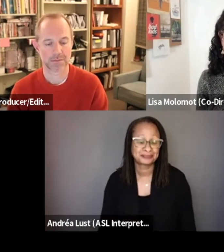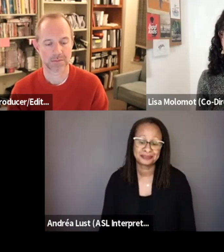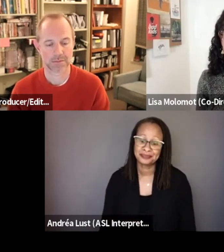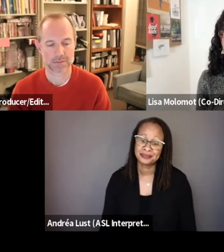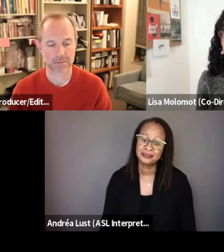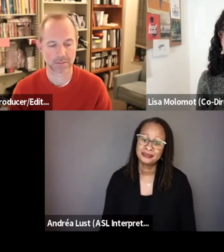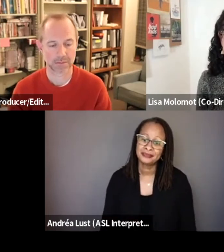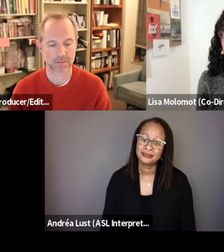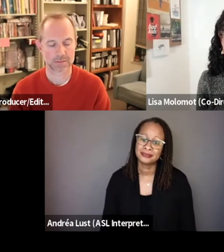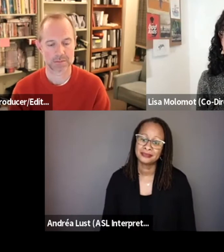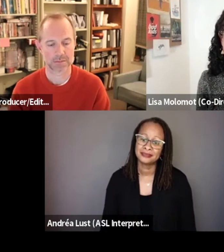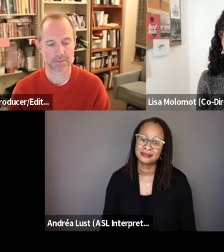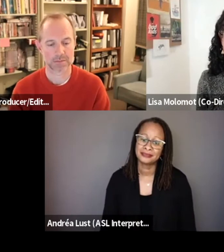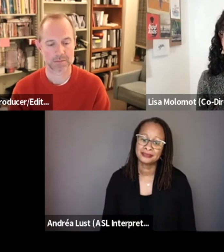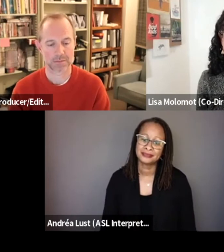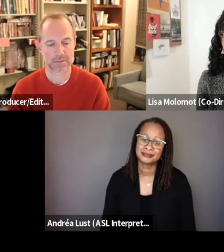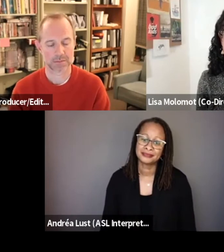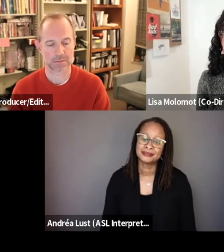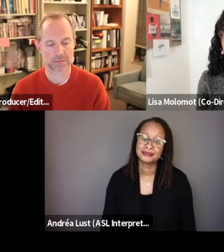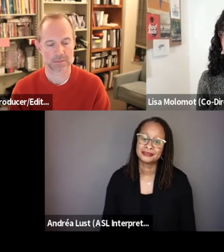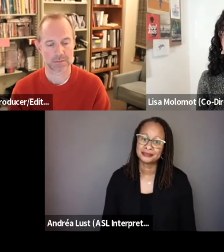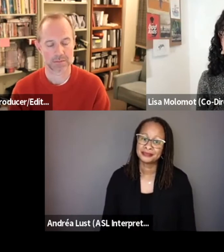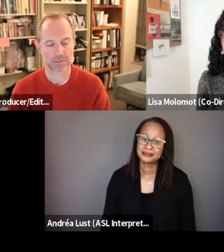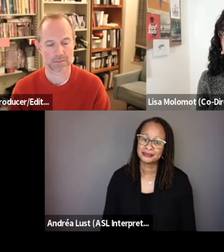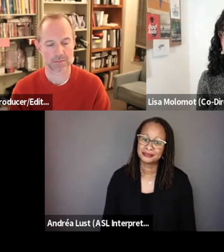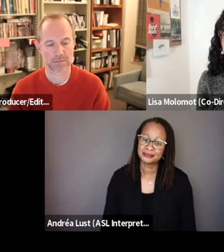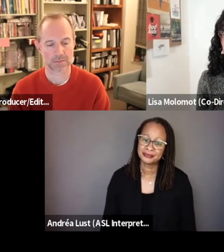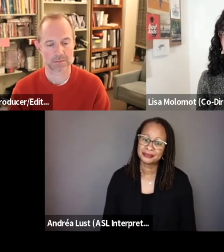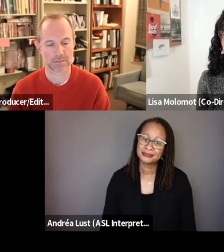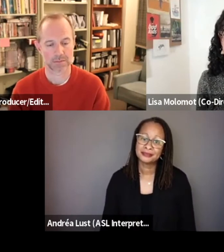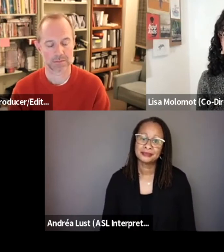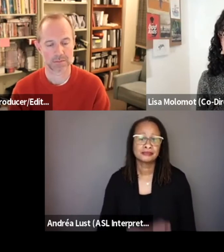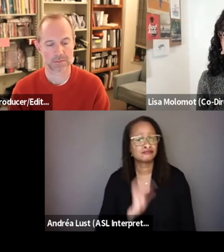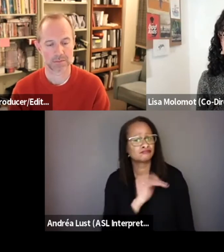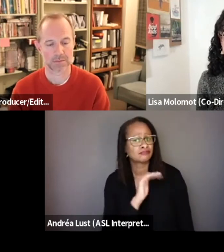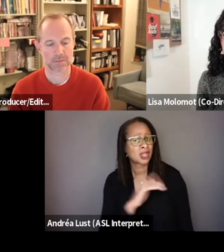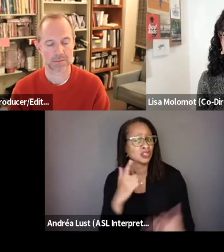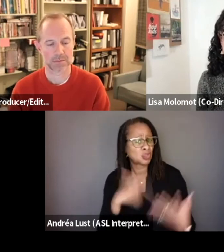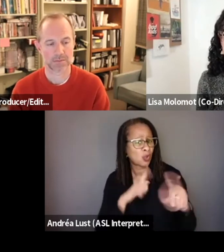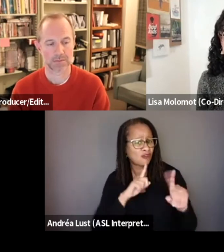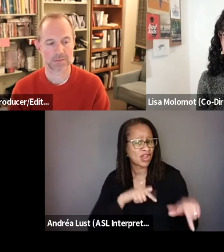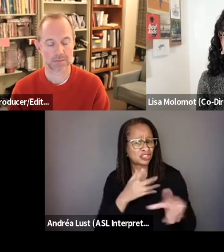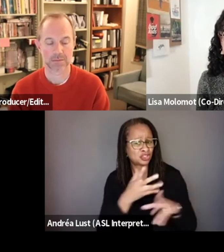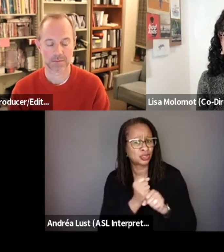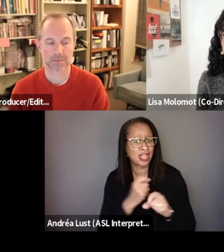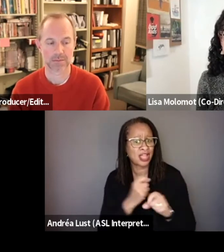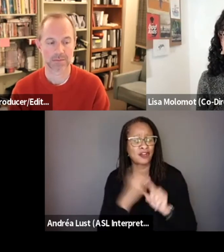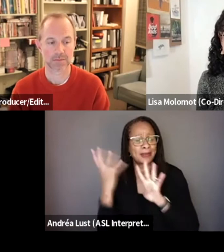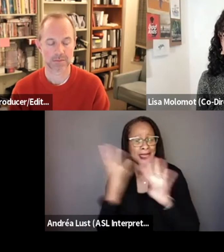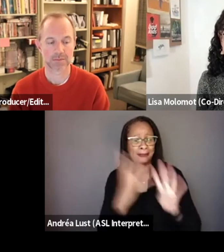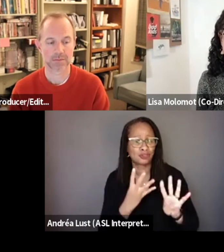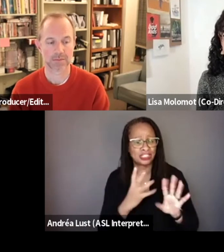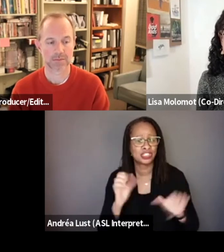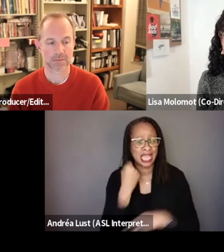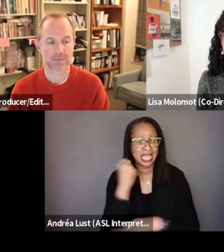I'm wondering what kind of reactions you've gotten from immigration activists on both sides of the aisle.